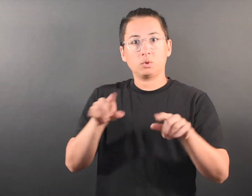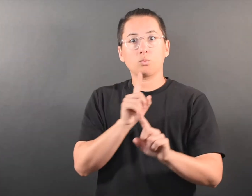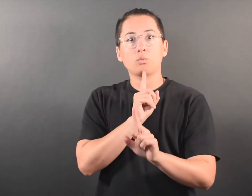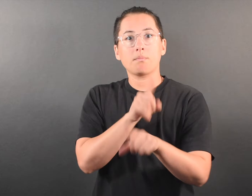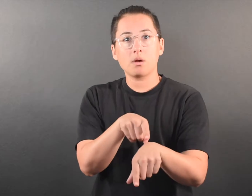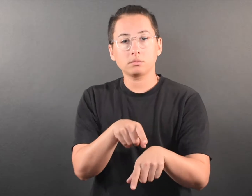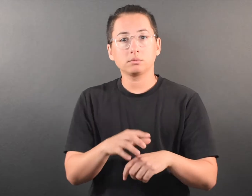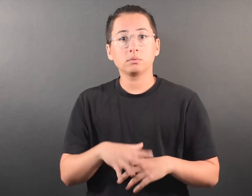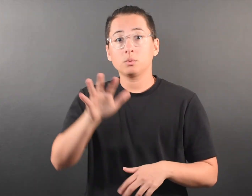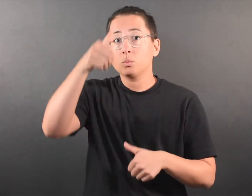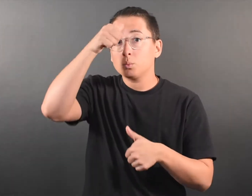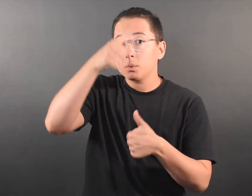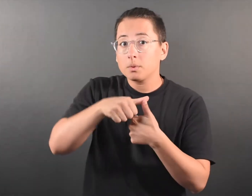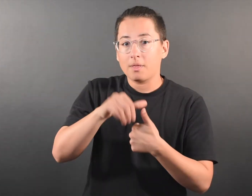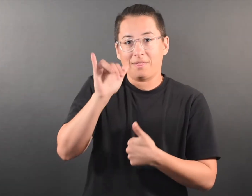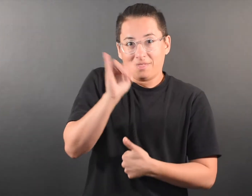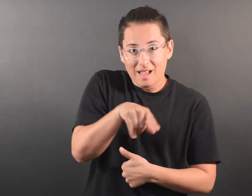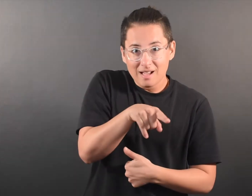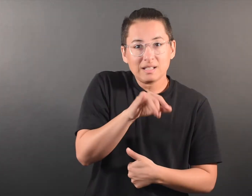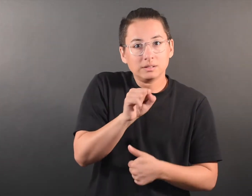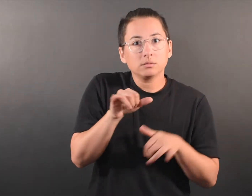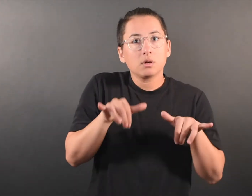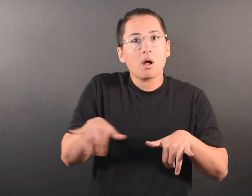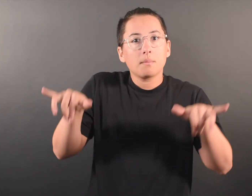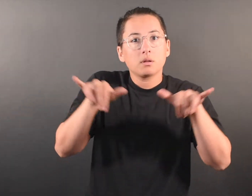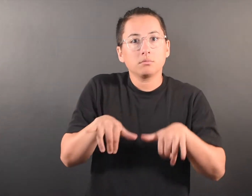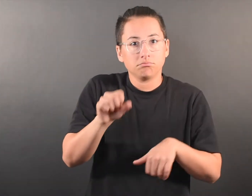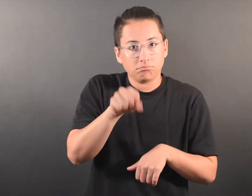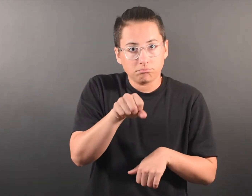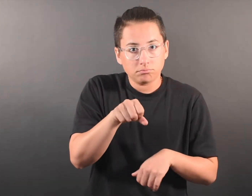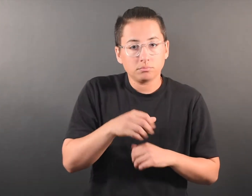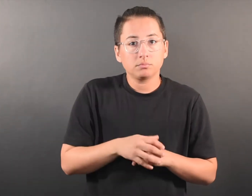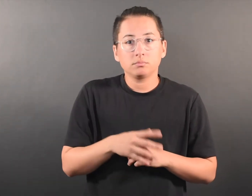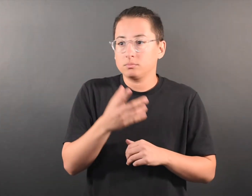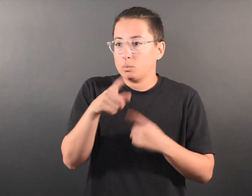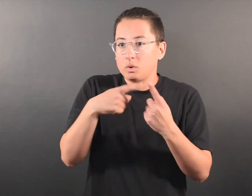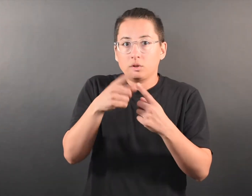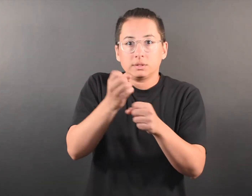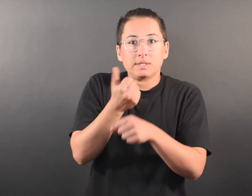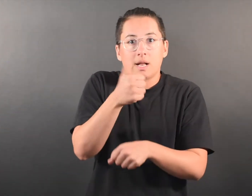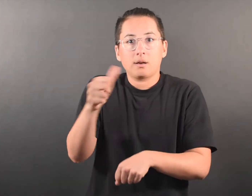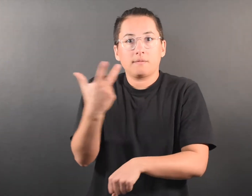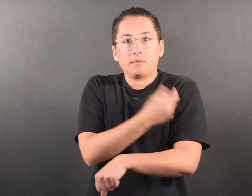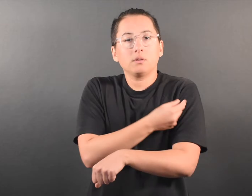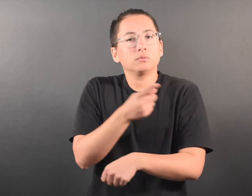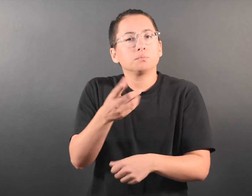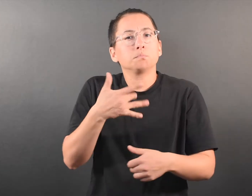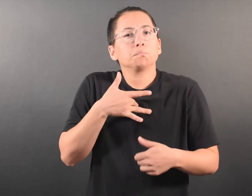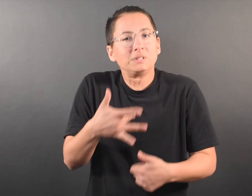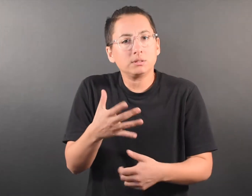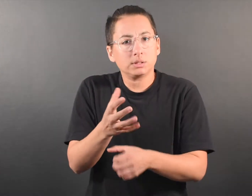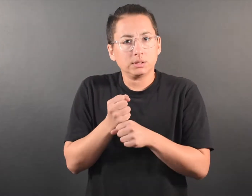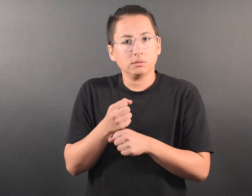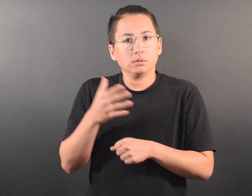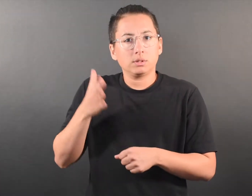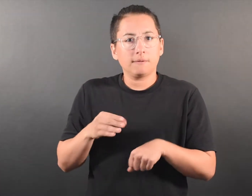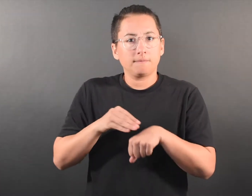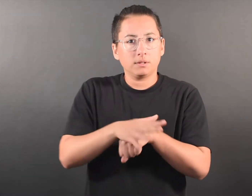remember that this is common when receiving any vaccine and not considered serious or life-threatening.